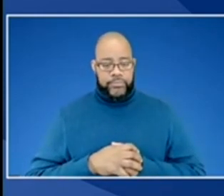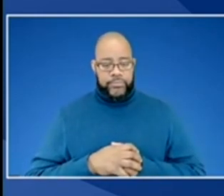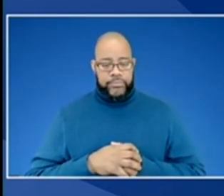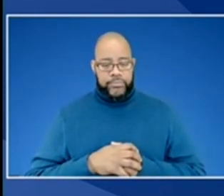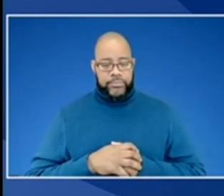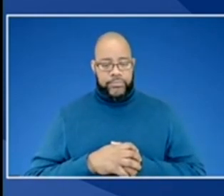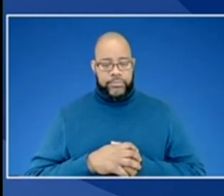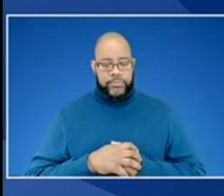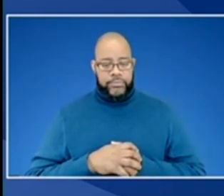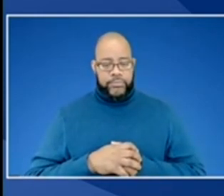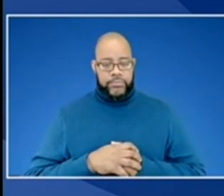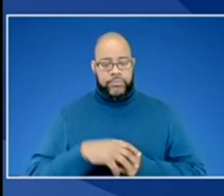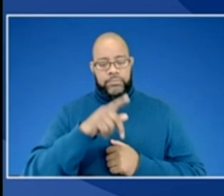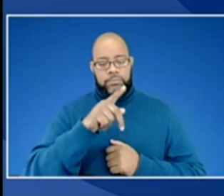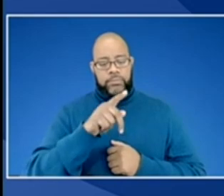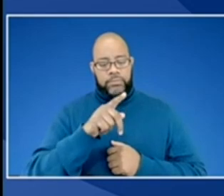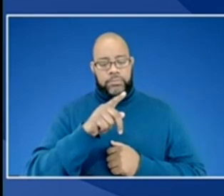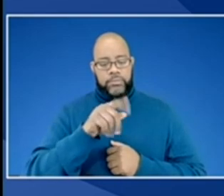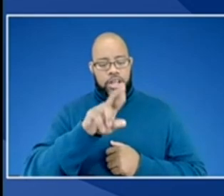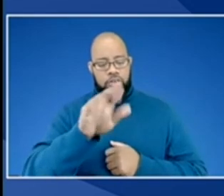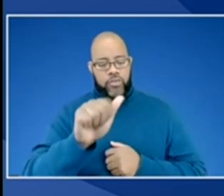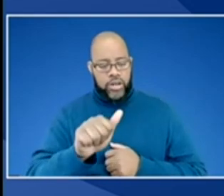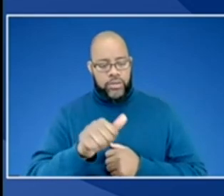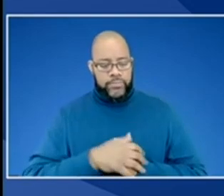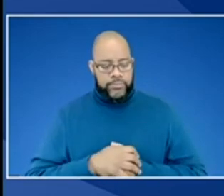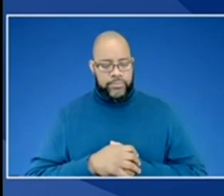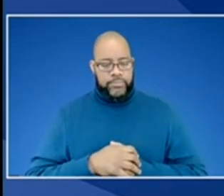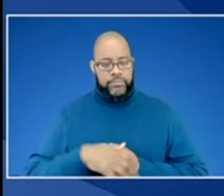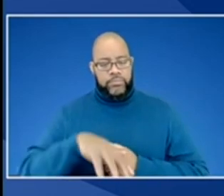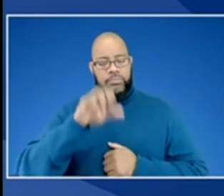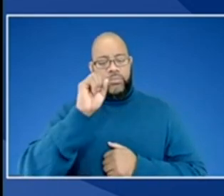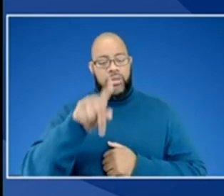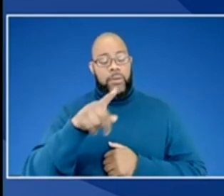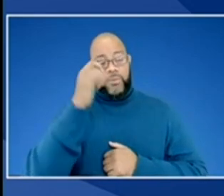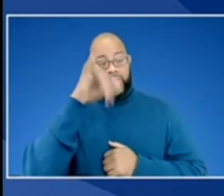Given that this is also following from our